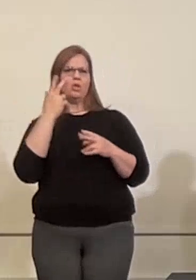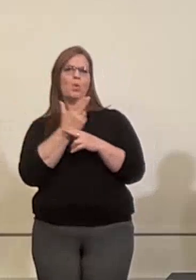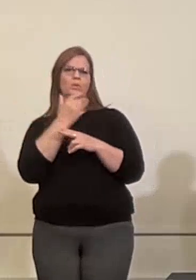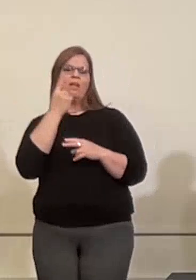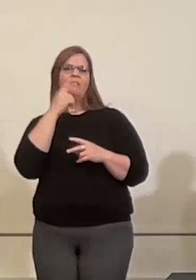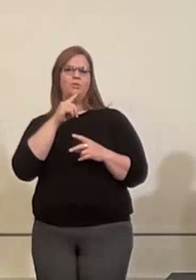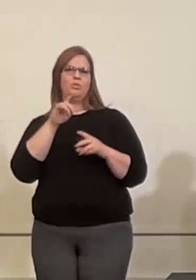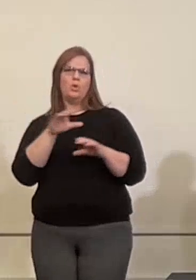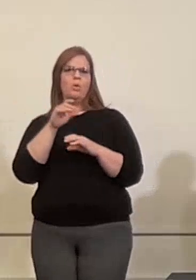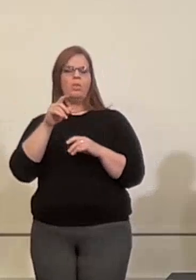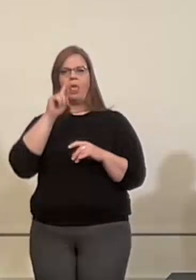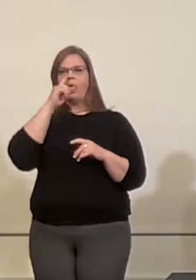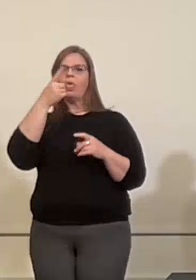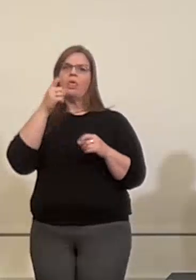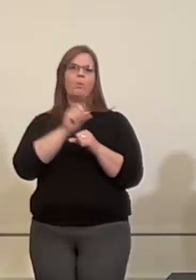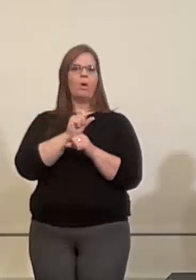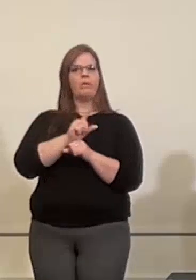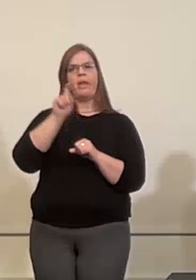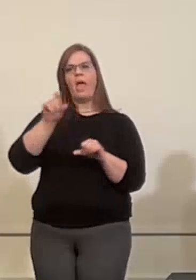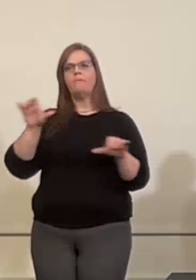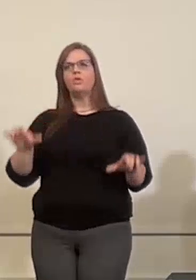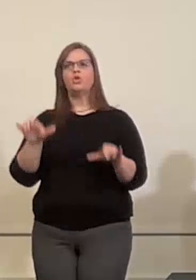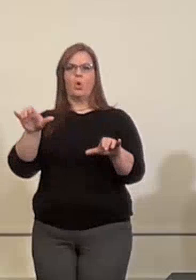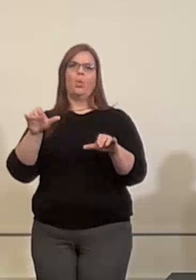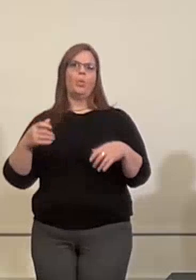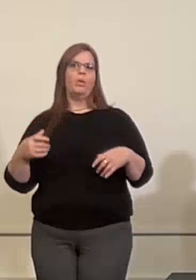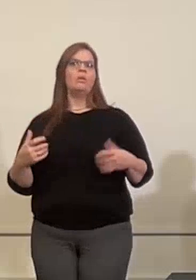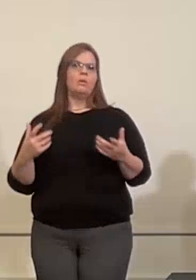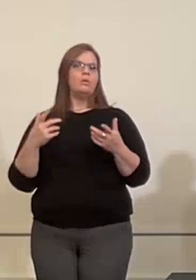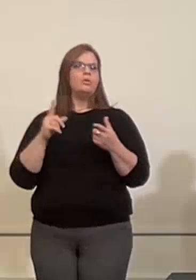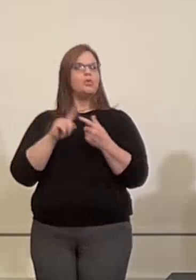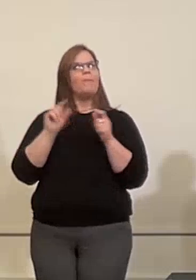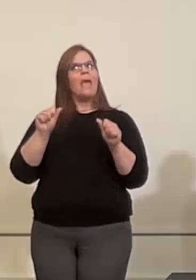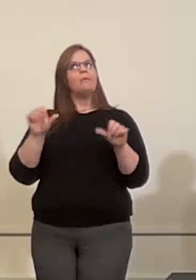do to get the job, to be able to do the job I get paid to do,